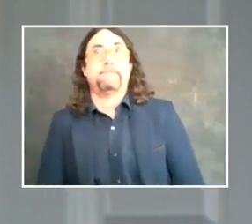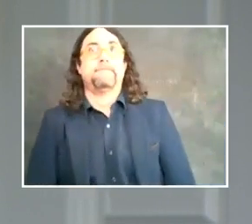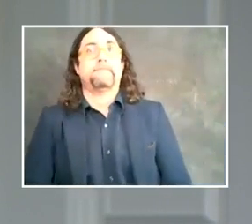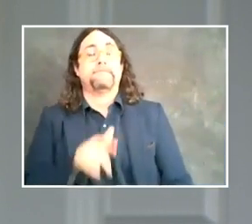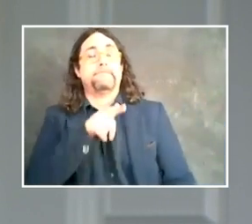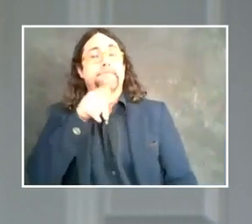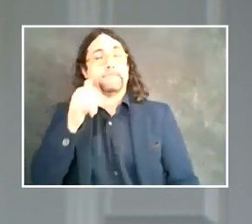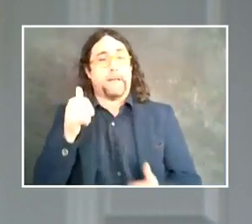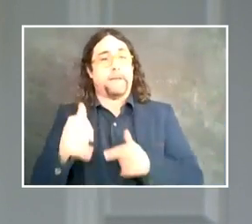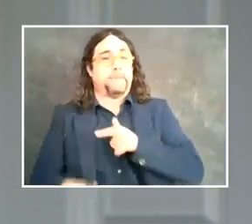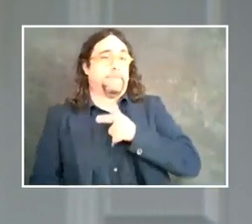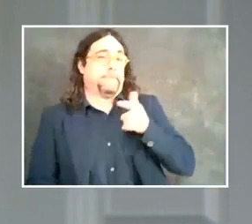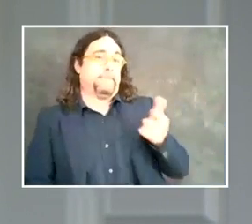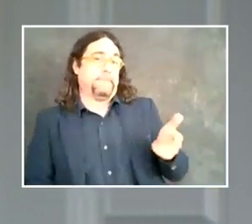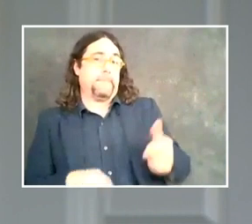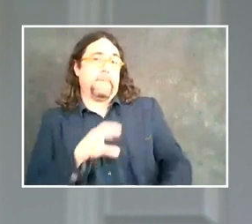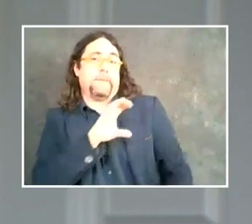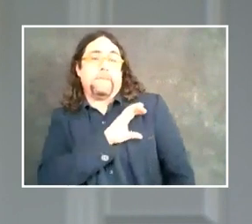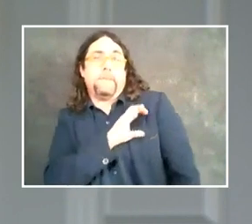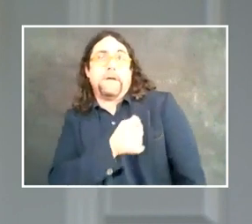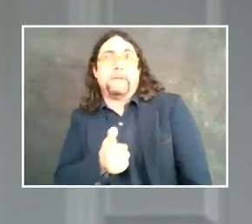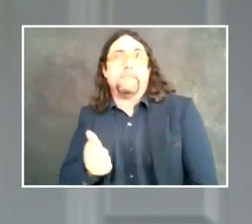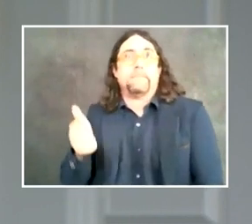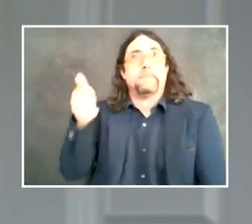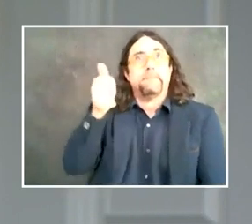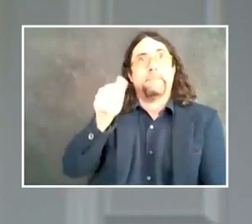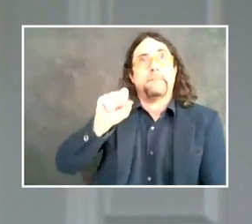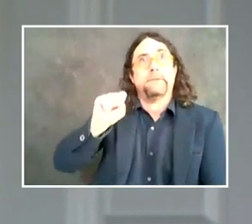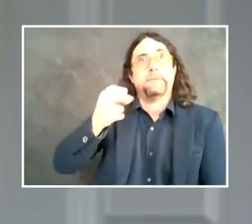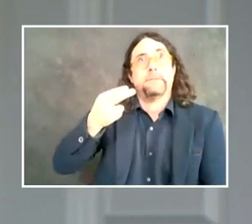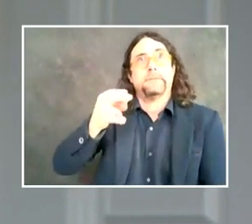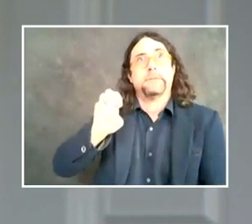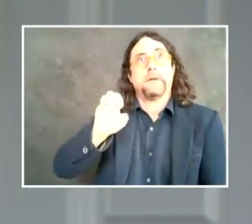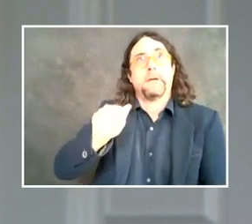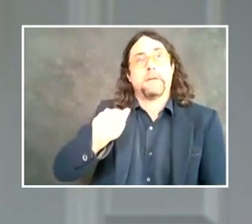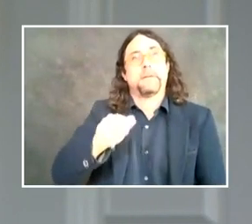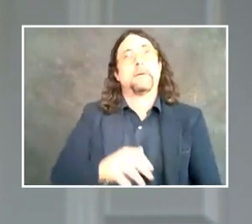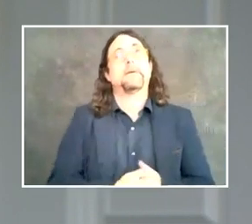MAYOR'S COMMENTS ON LAST NIGHT. THERE WERE THOUSANDS OF PEOPLE CRAMMED ON TO ONE BLOCK.